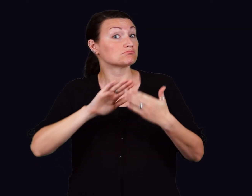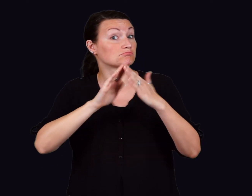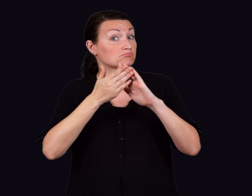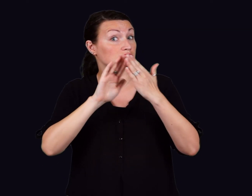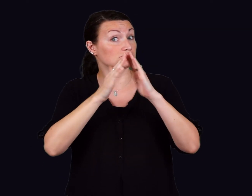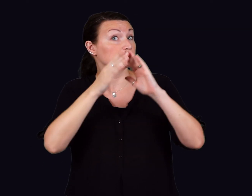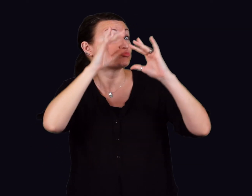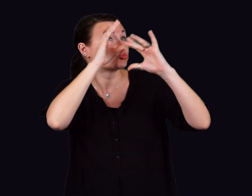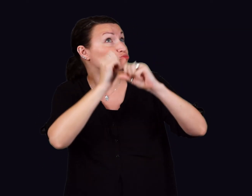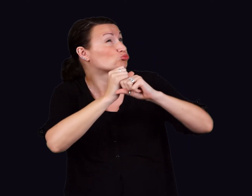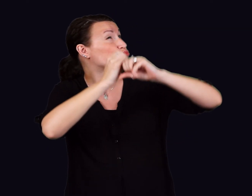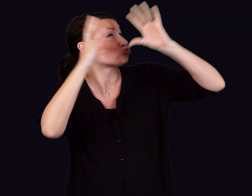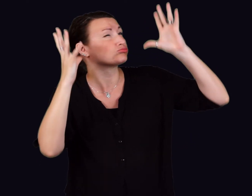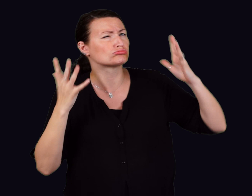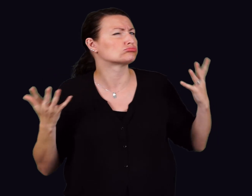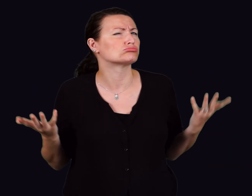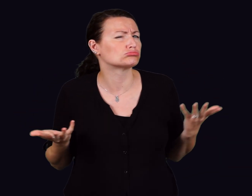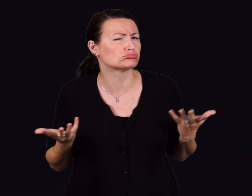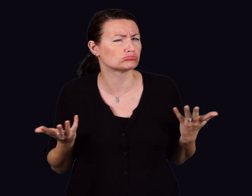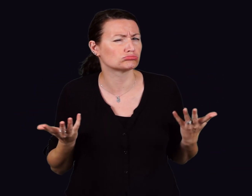Here’s the community’s vision: